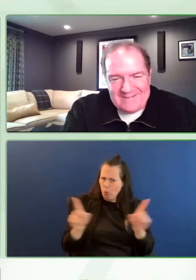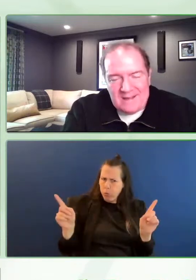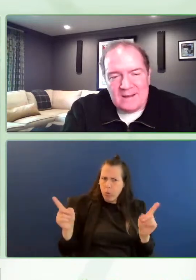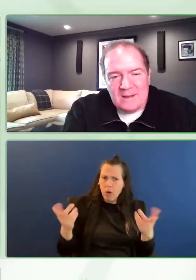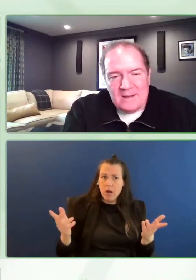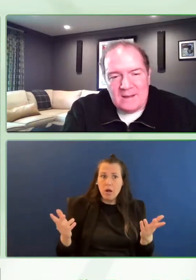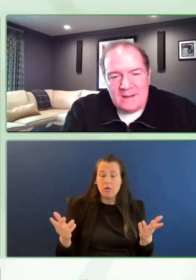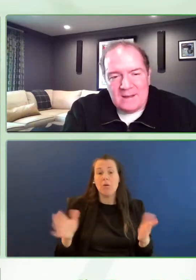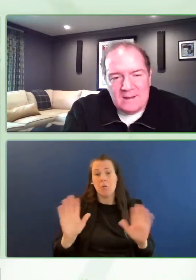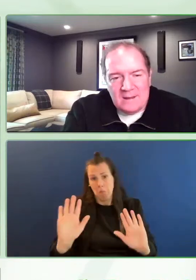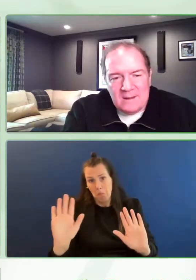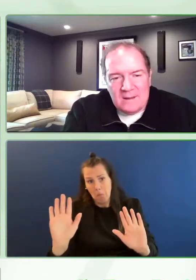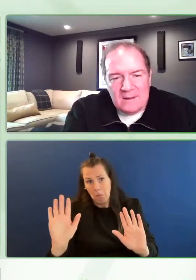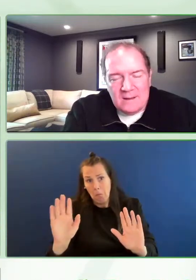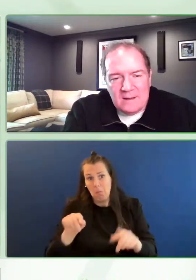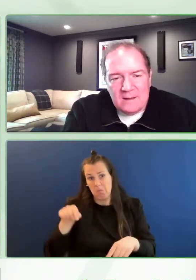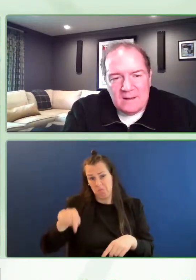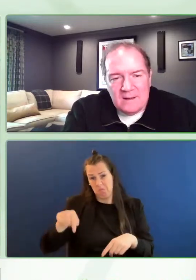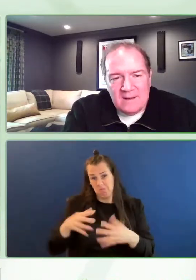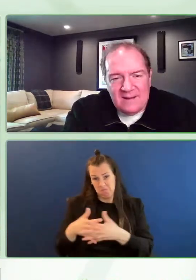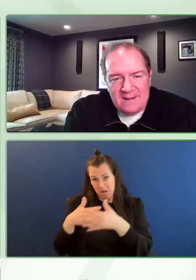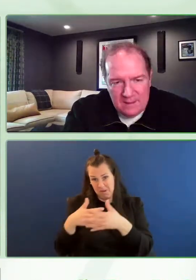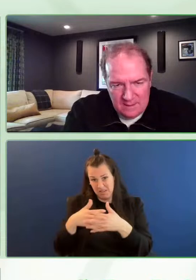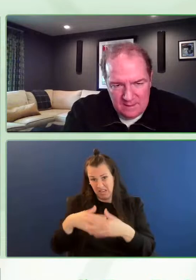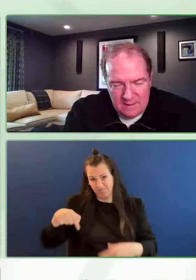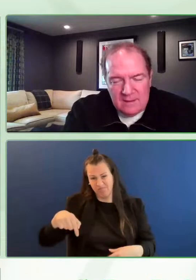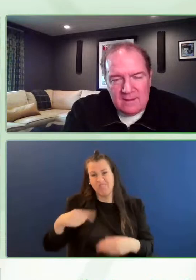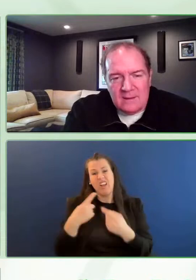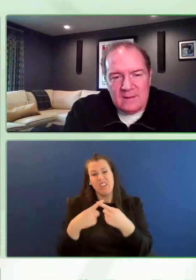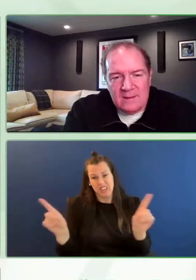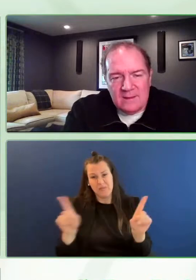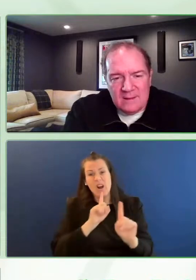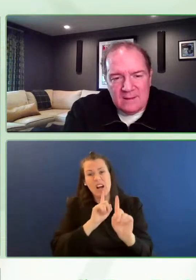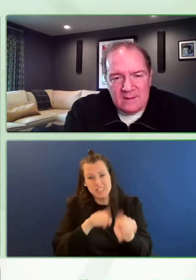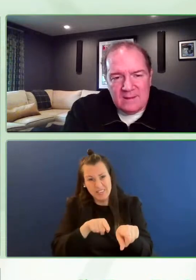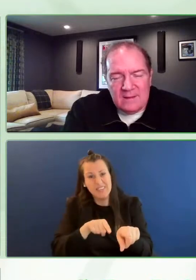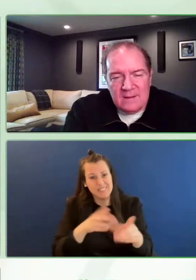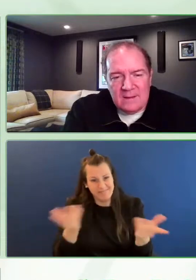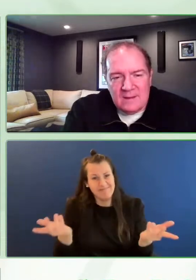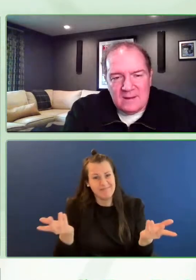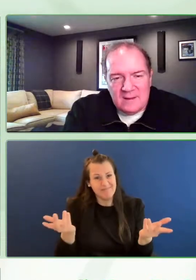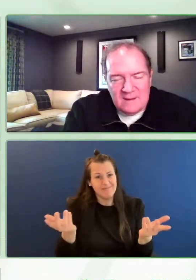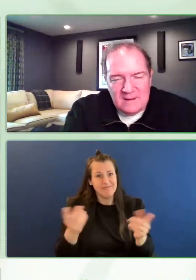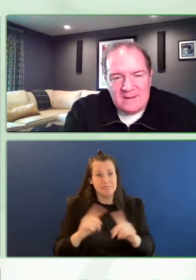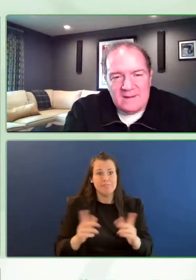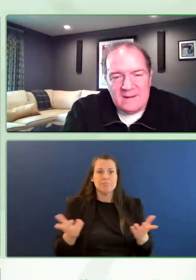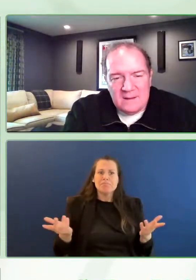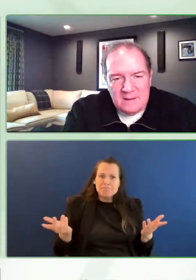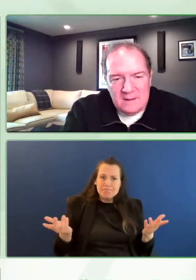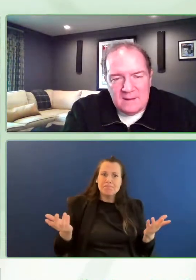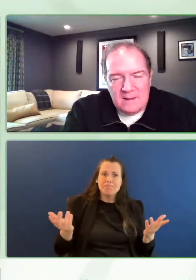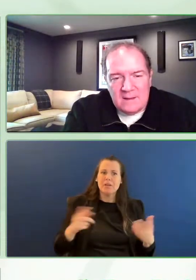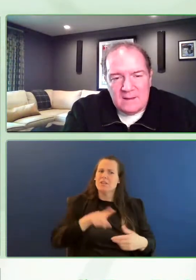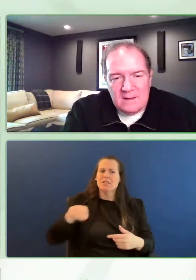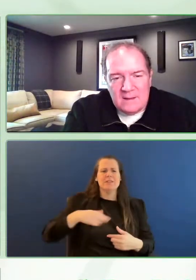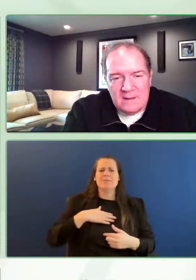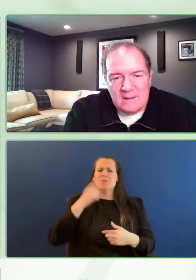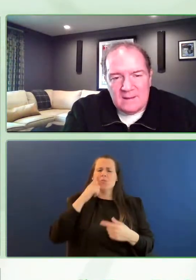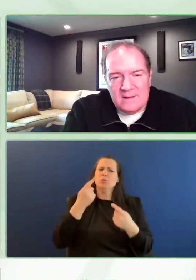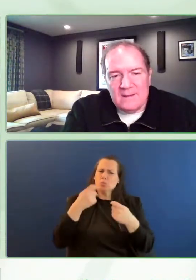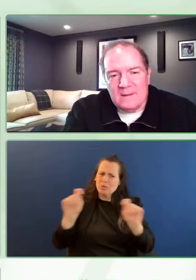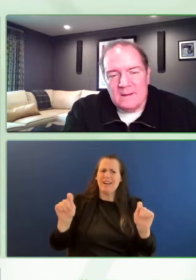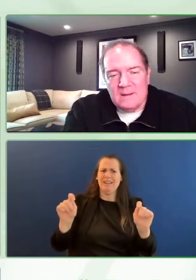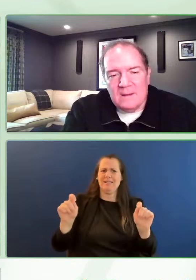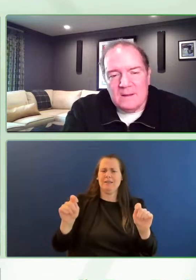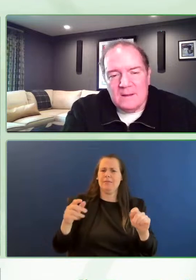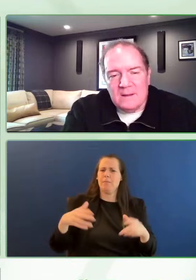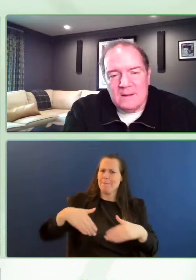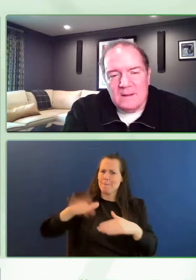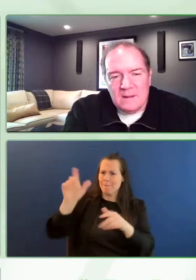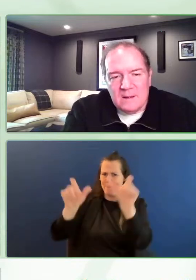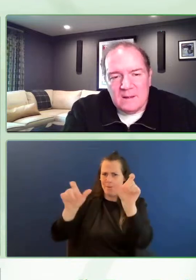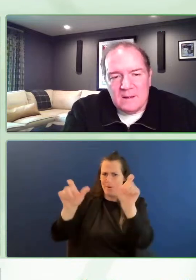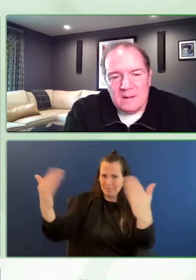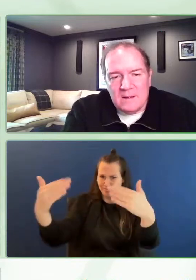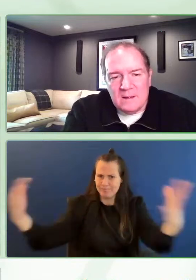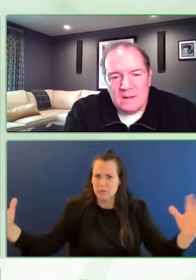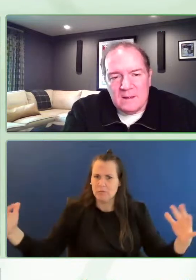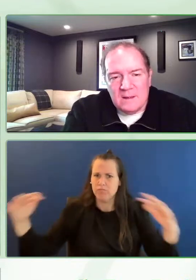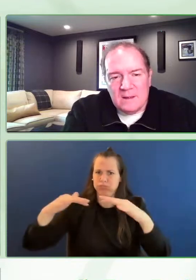My third question before diving in depth, how does Journeyable bring accessibility to